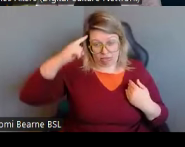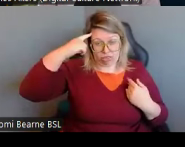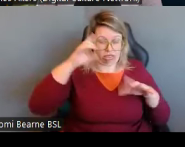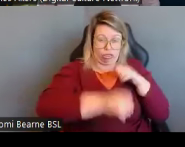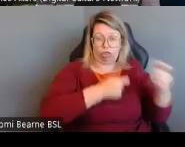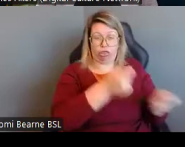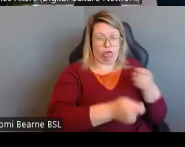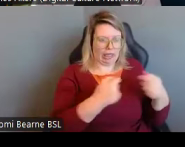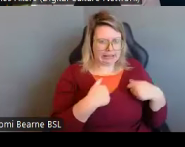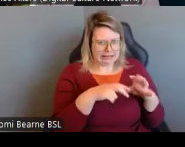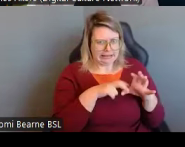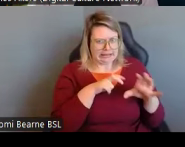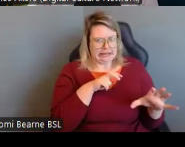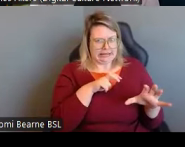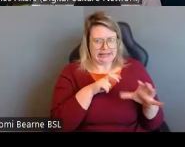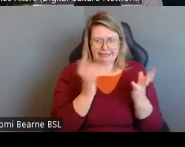Yes, just hypothetical, Jack. That's what I'm saying.